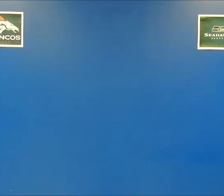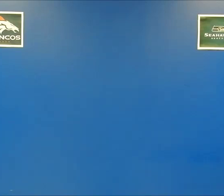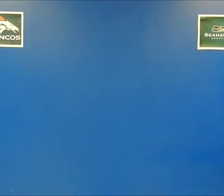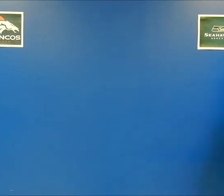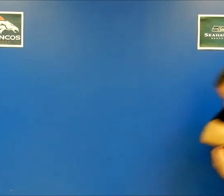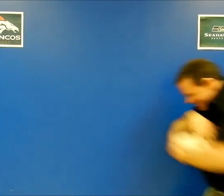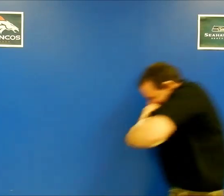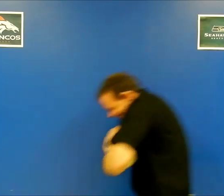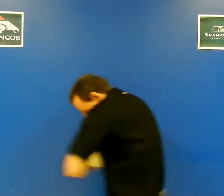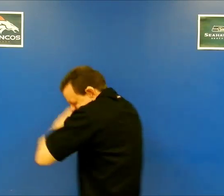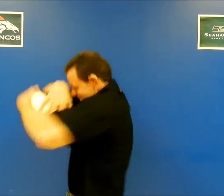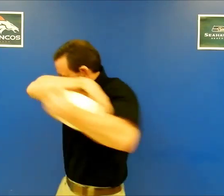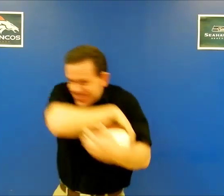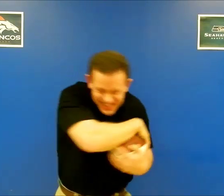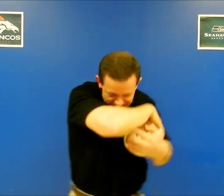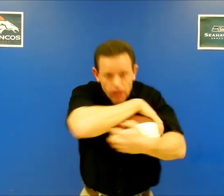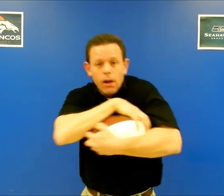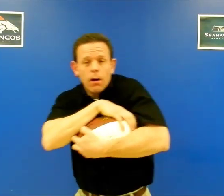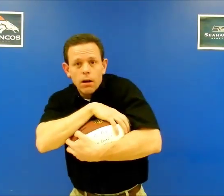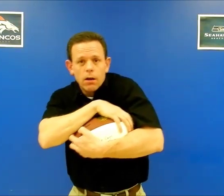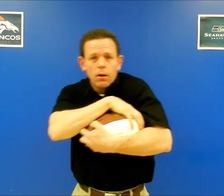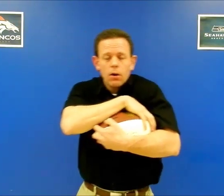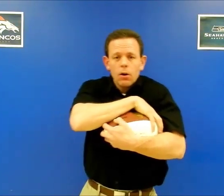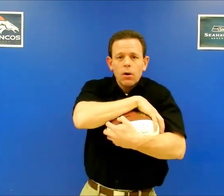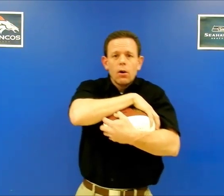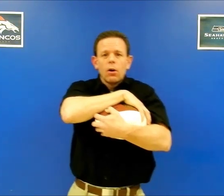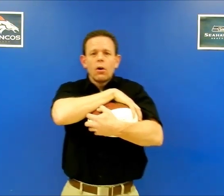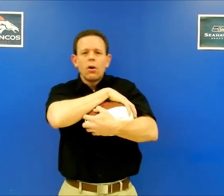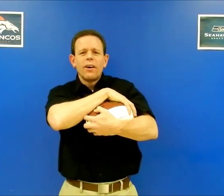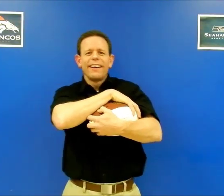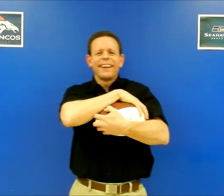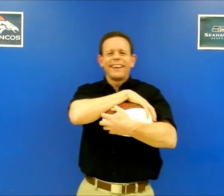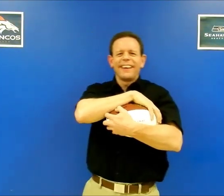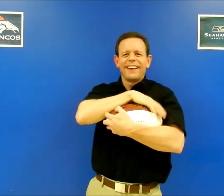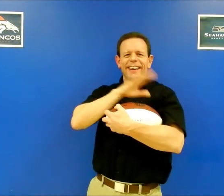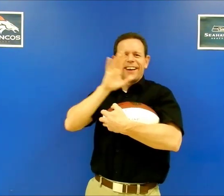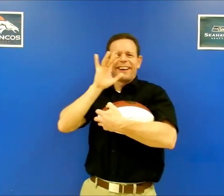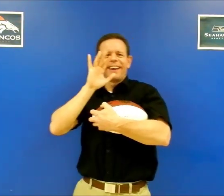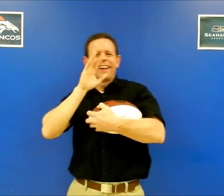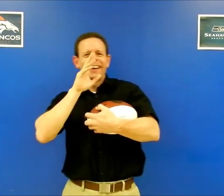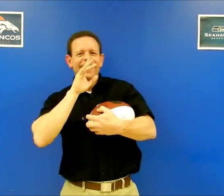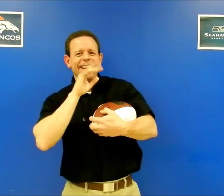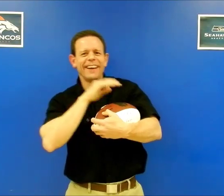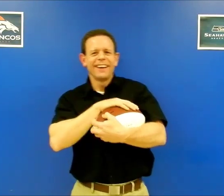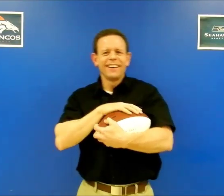Welcome to Super Bowl 48 Sign Language lessons by "ASL with Rob Nielson."